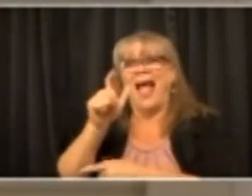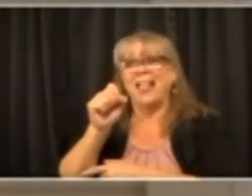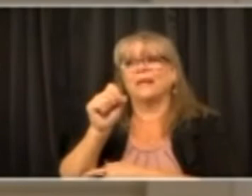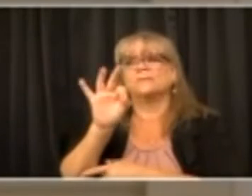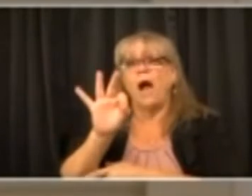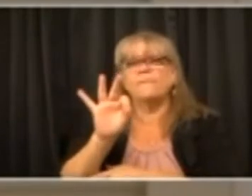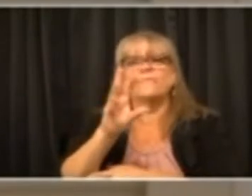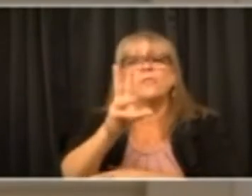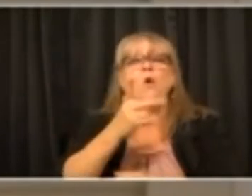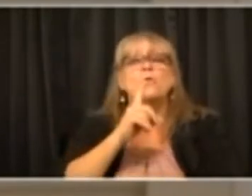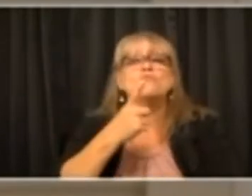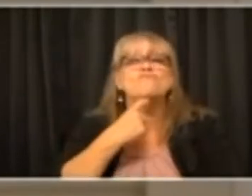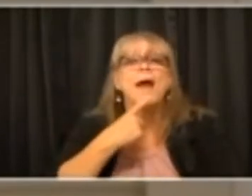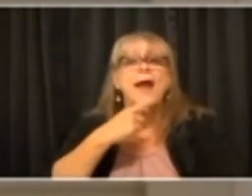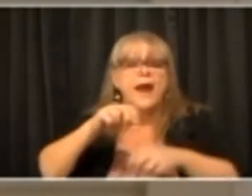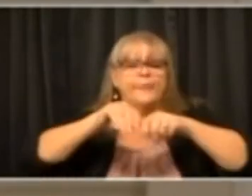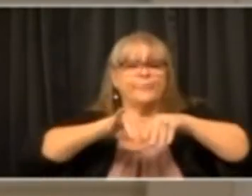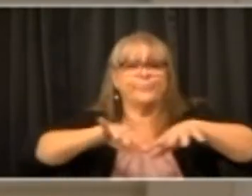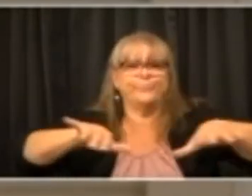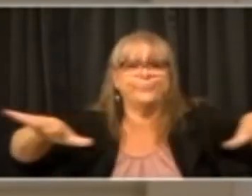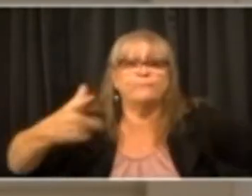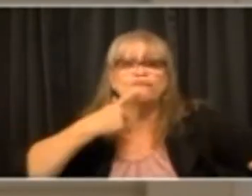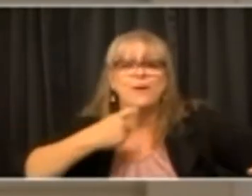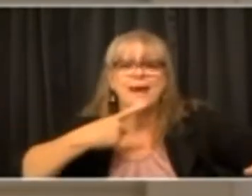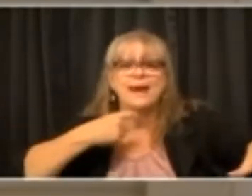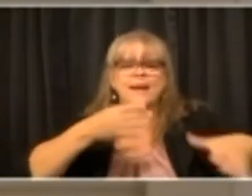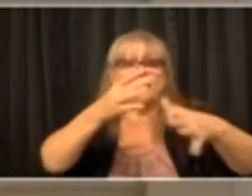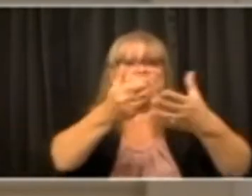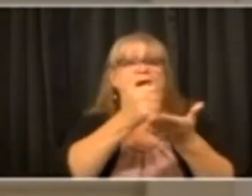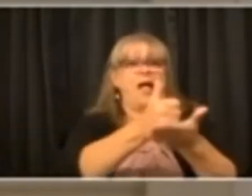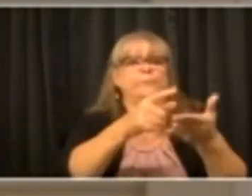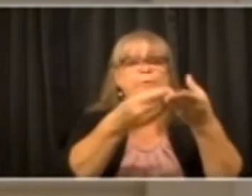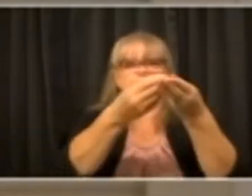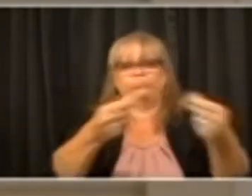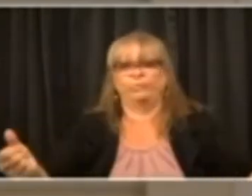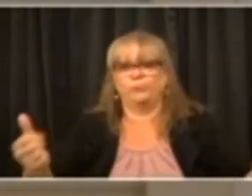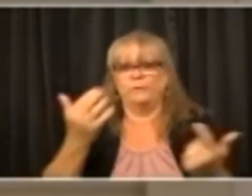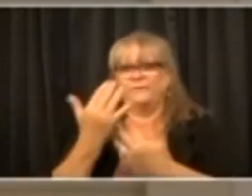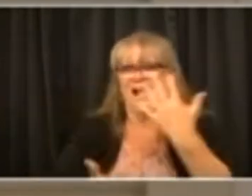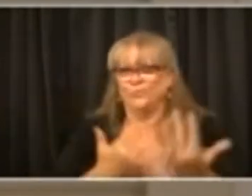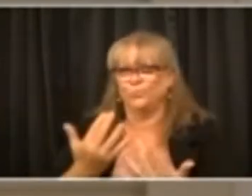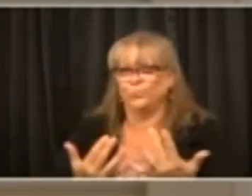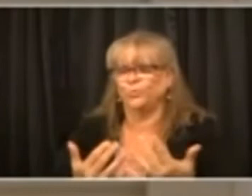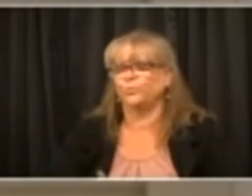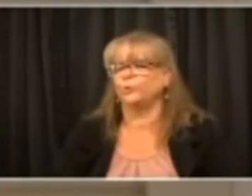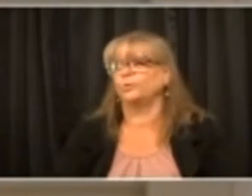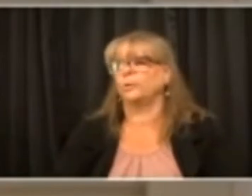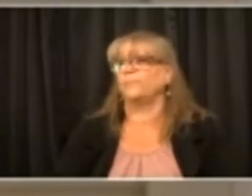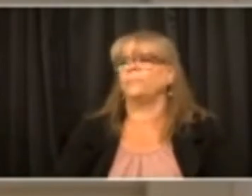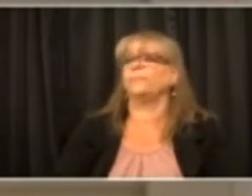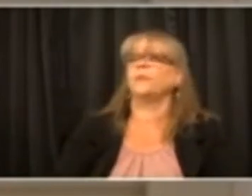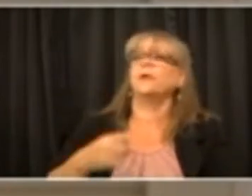and control is the lead state agency in colorado for wildland fire and they have been connecting with the incident management teams on all four of